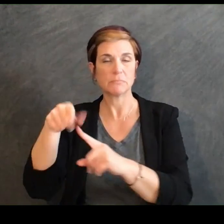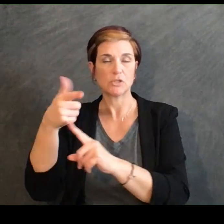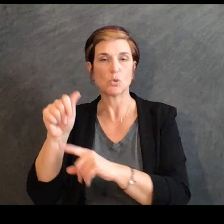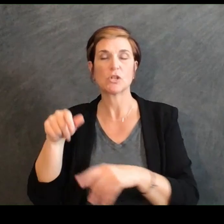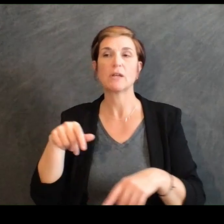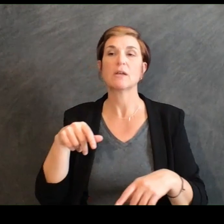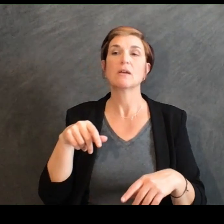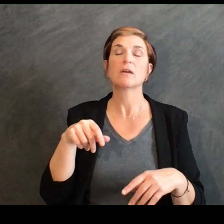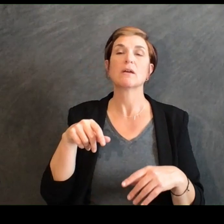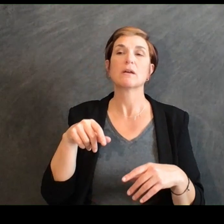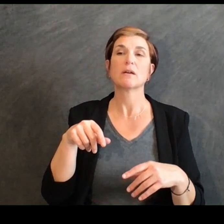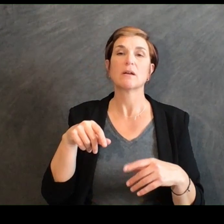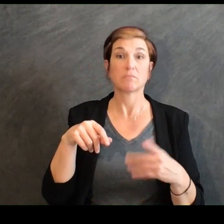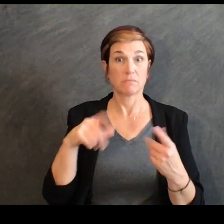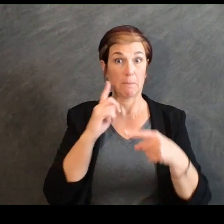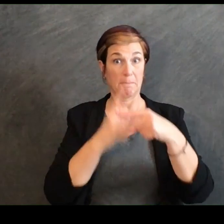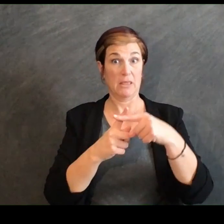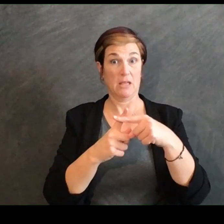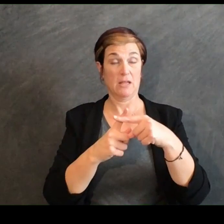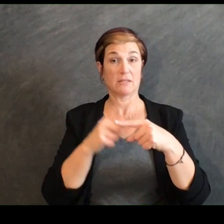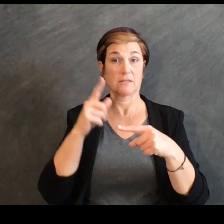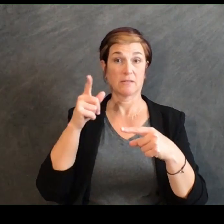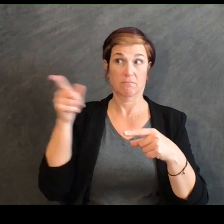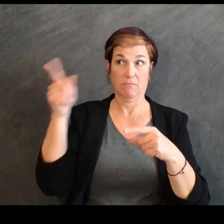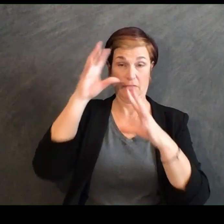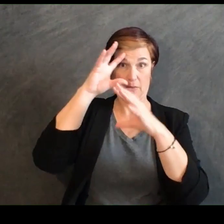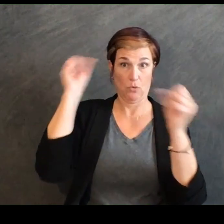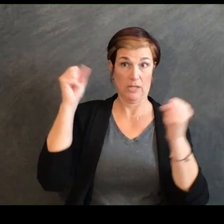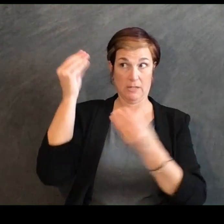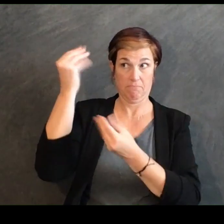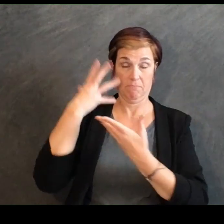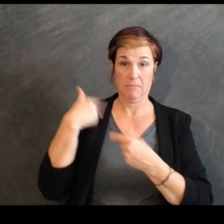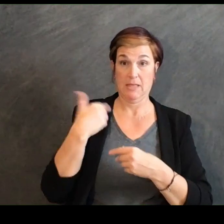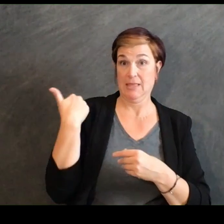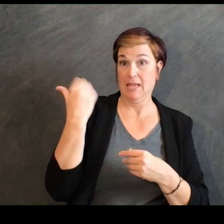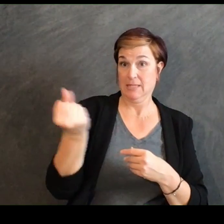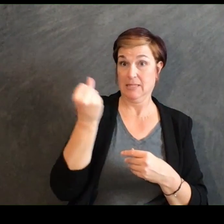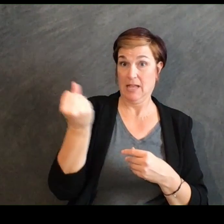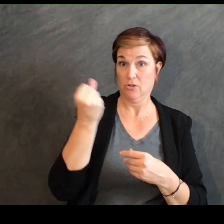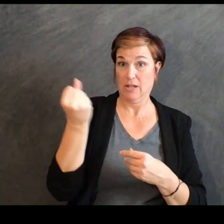add to that the president directed me last Saturday to travel down to Miami